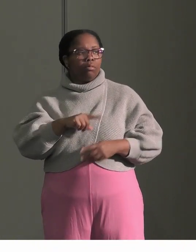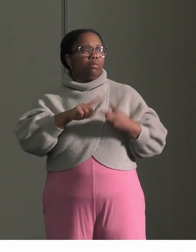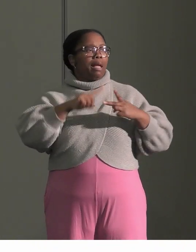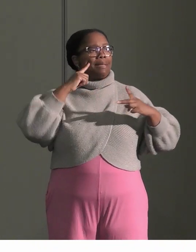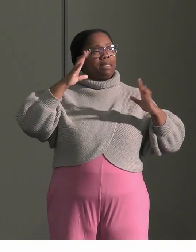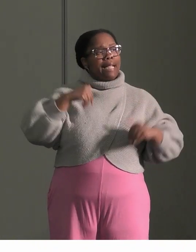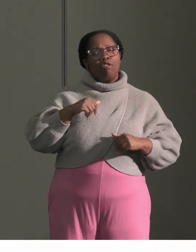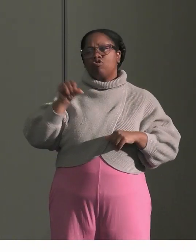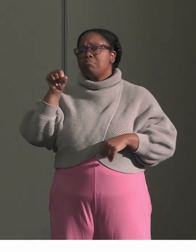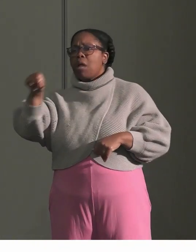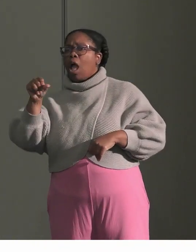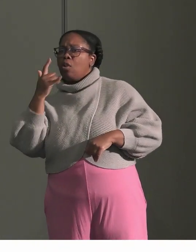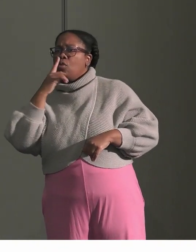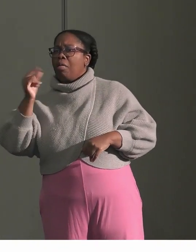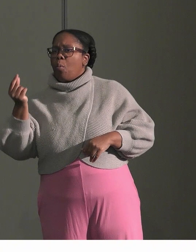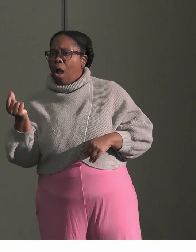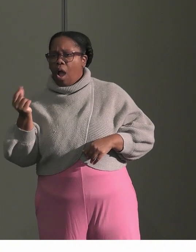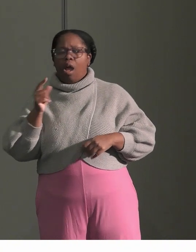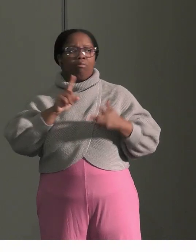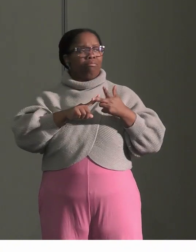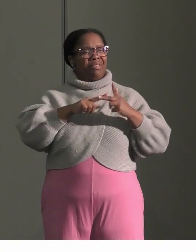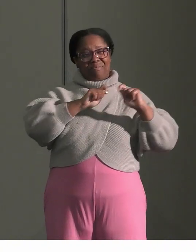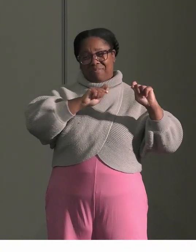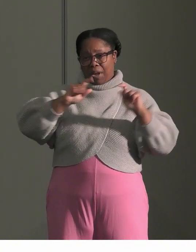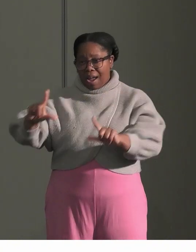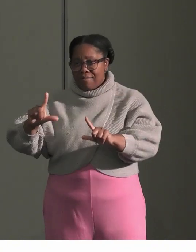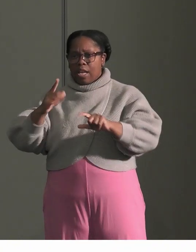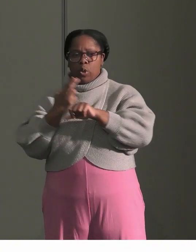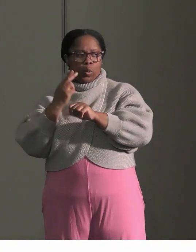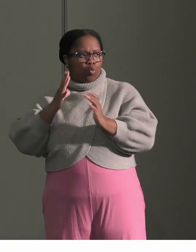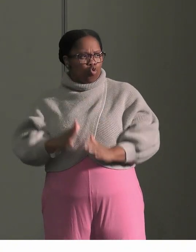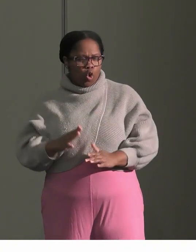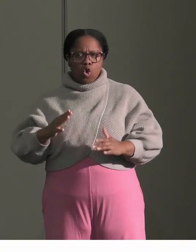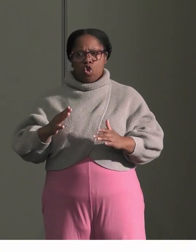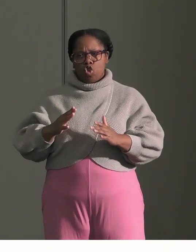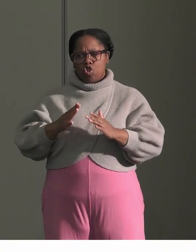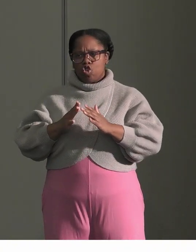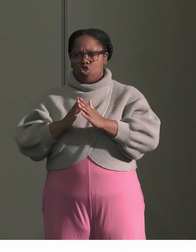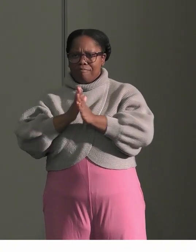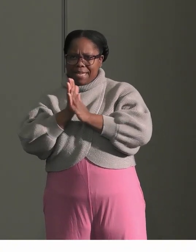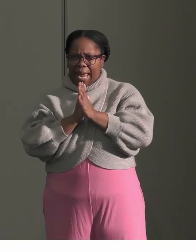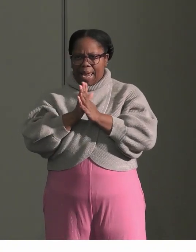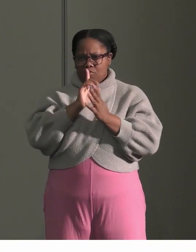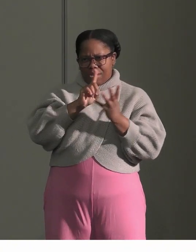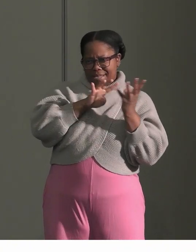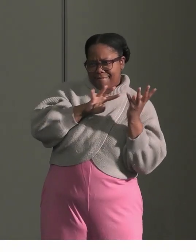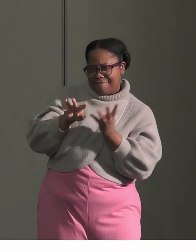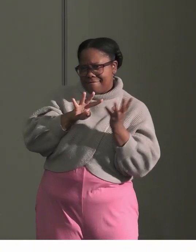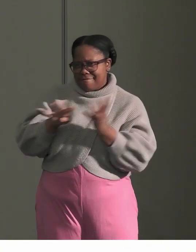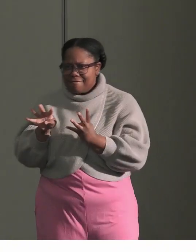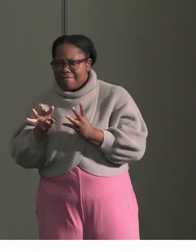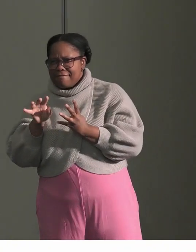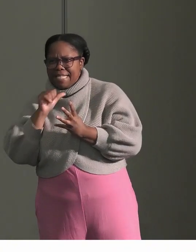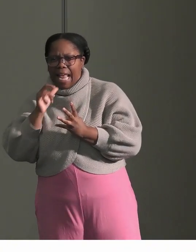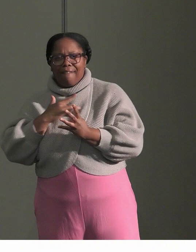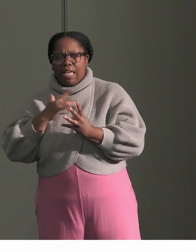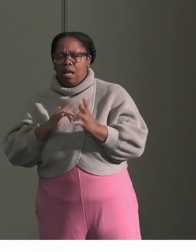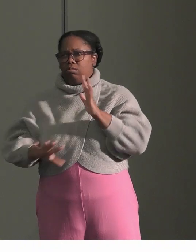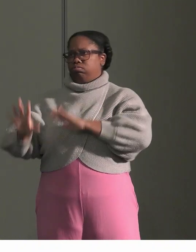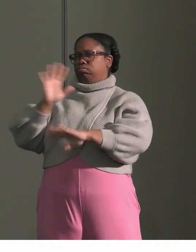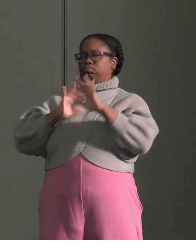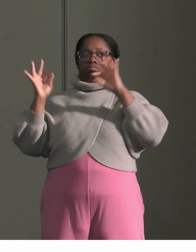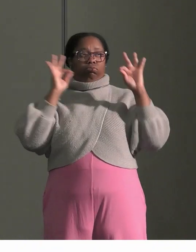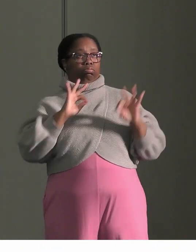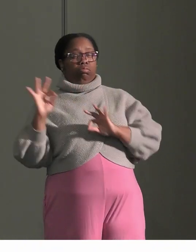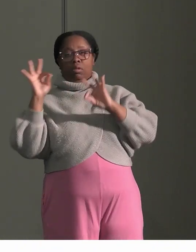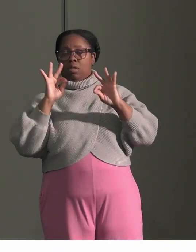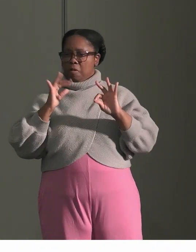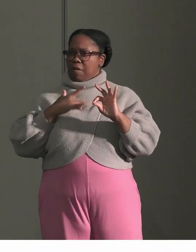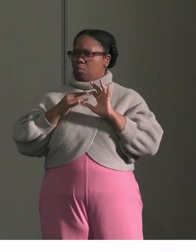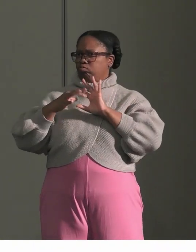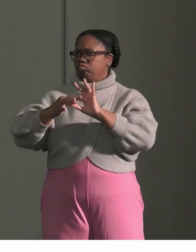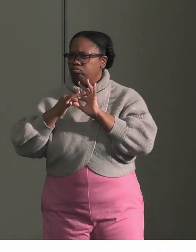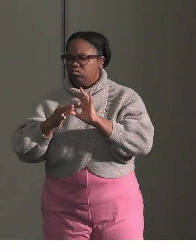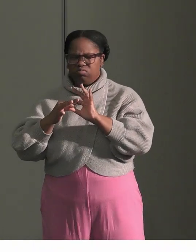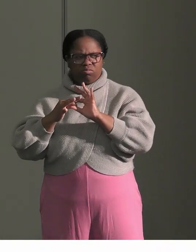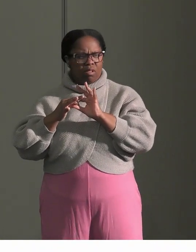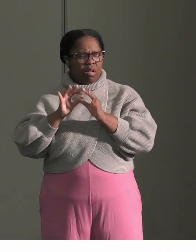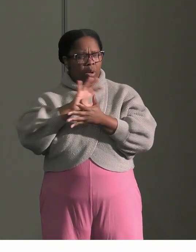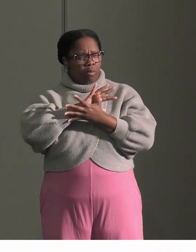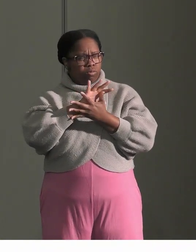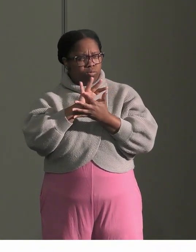it to say. Magnification users were piped into the area. I found all of that if I would not have not